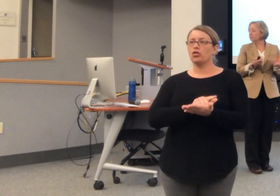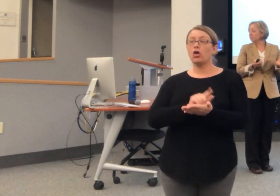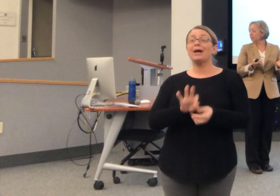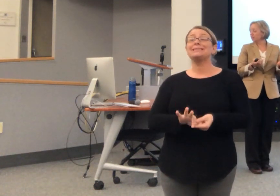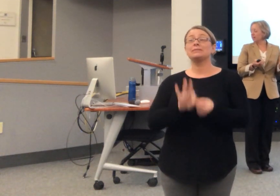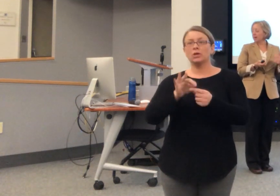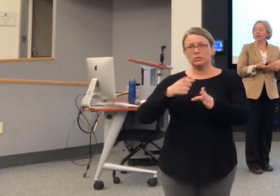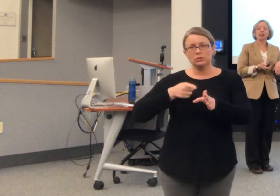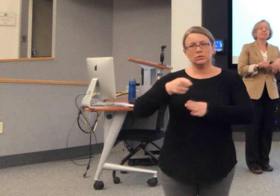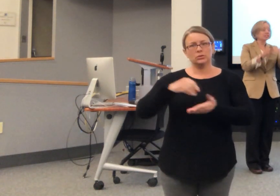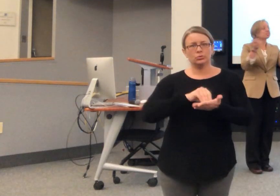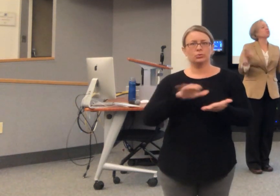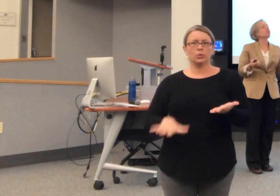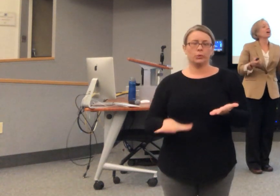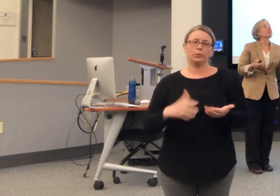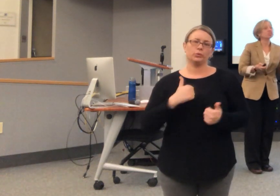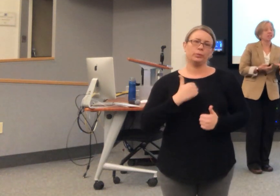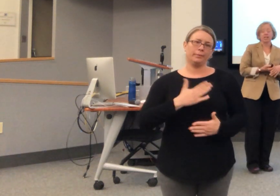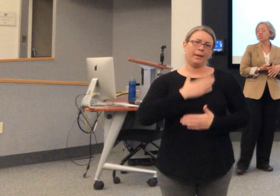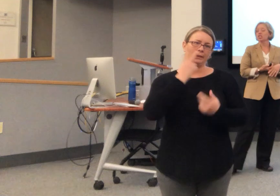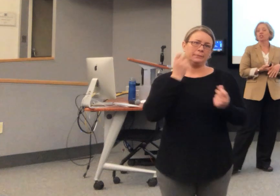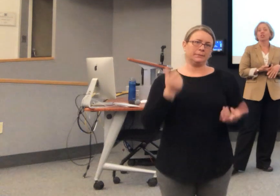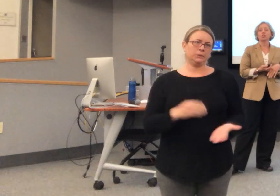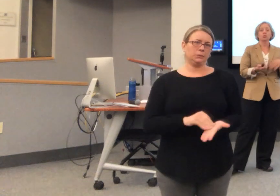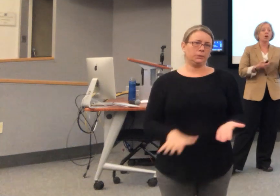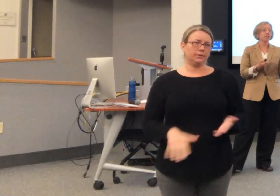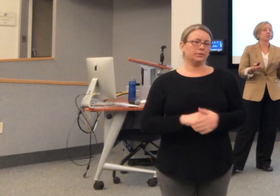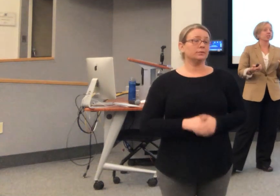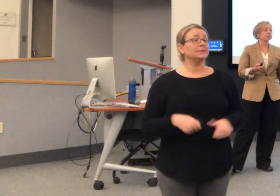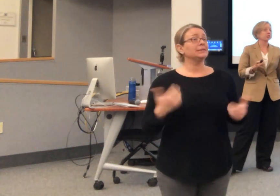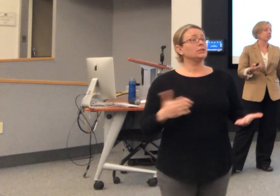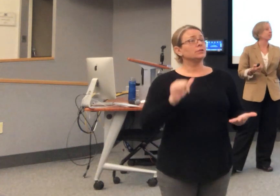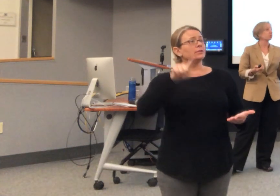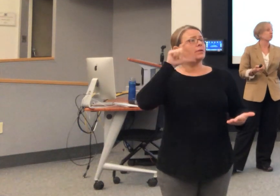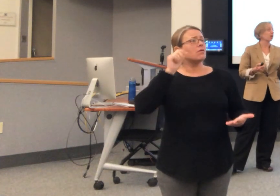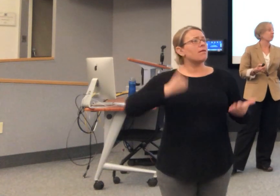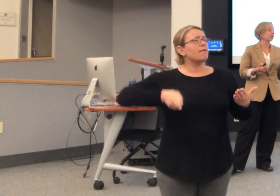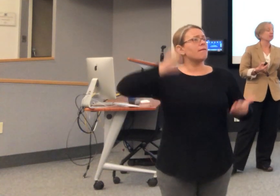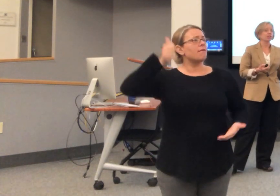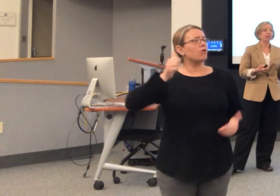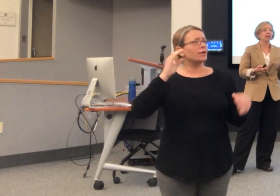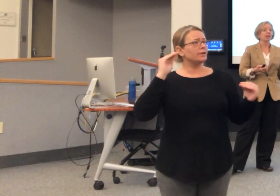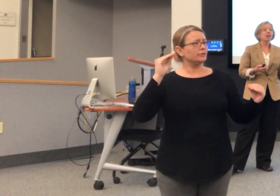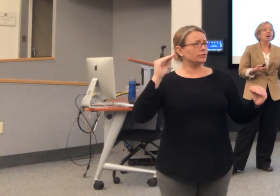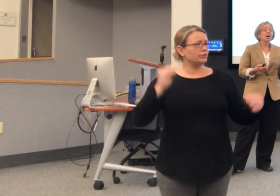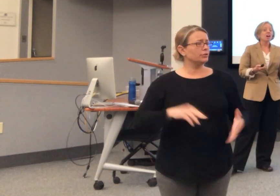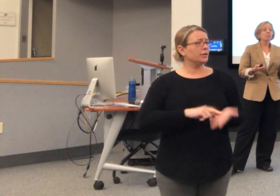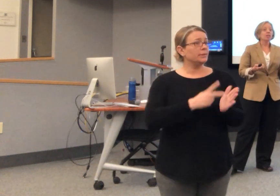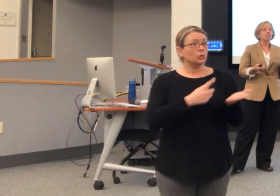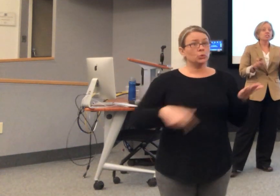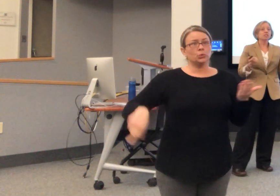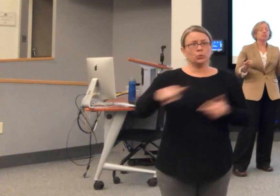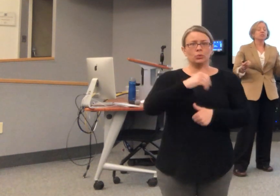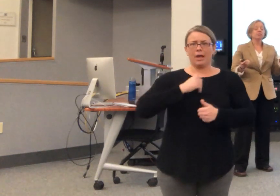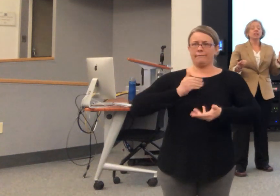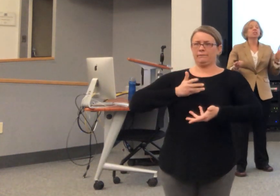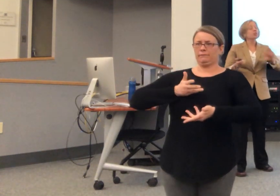I'm happy to see students here. So as an institute of higher education, you all intersect with intellectual property every day. And just to make clear,